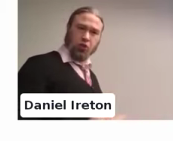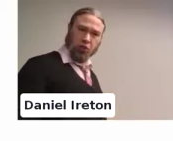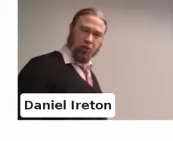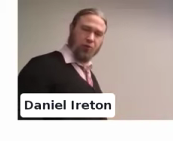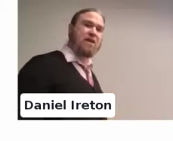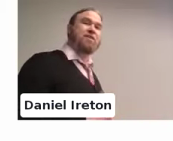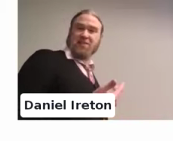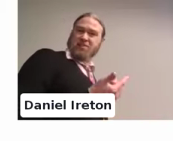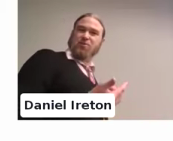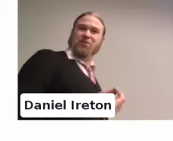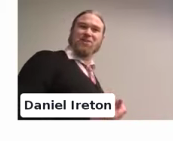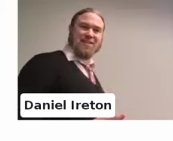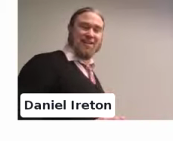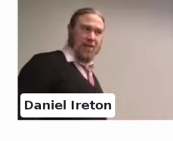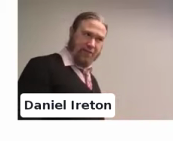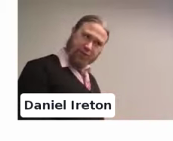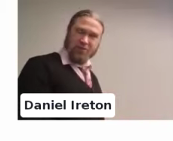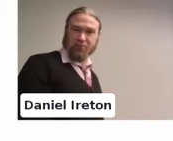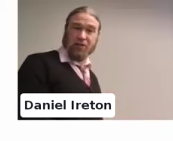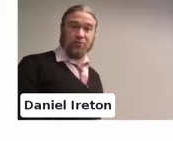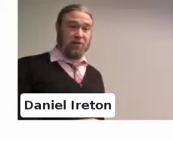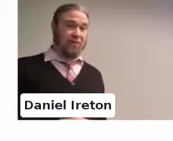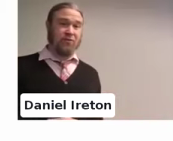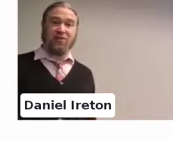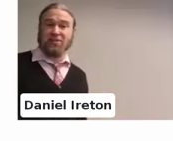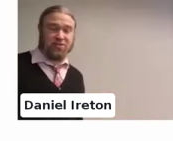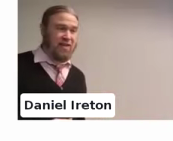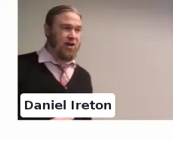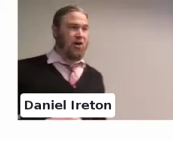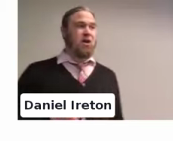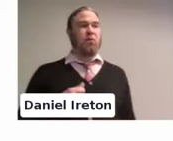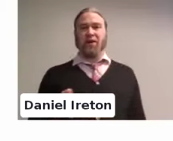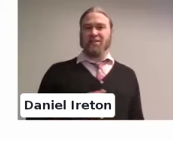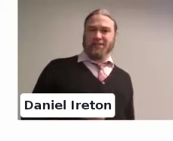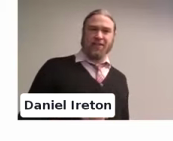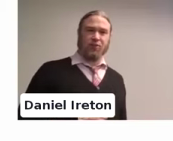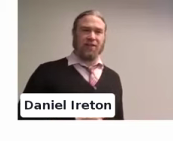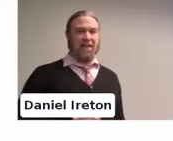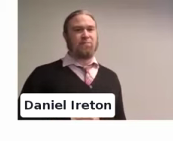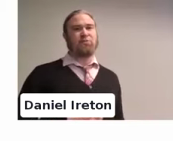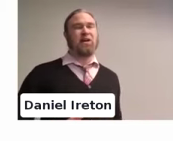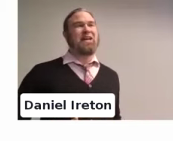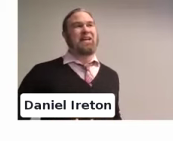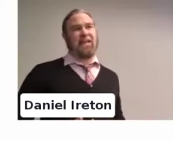A socializer and this is honestly more than half of all gamers, all players, you're getting together and talk and have a good time. And game is just kind of a social glue.